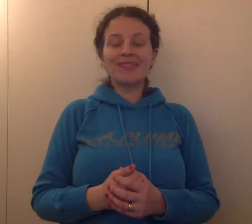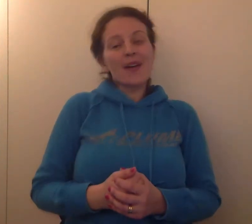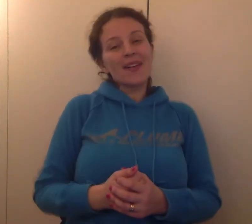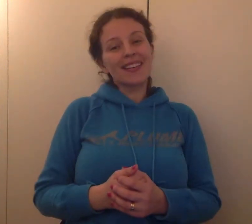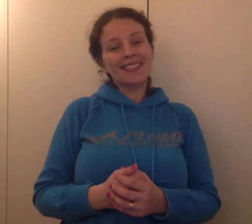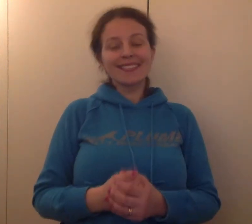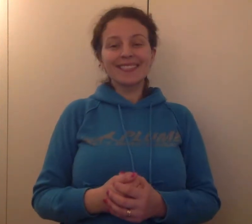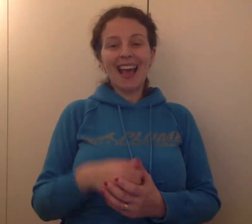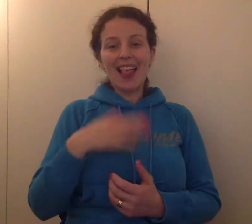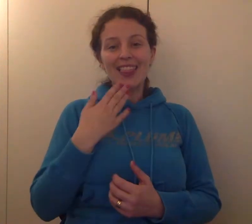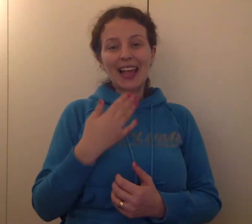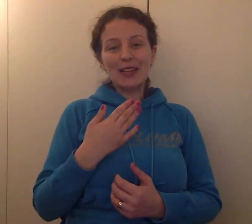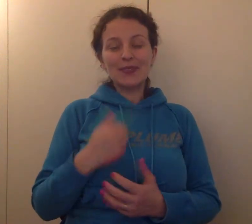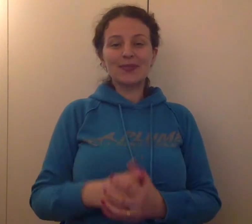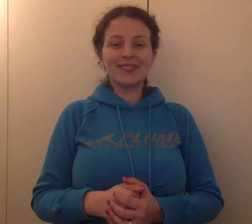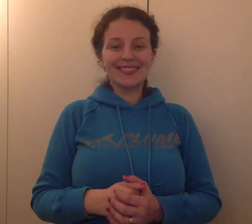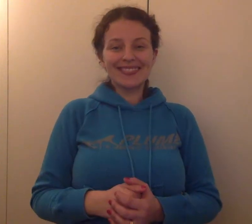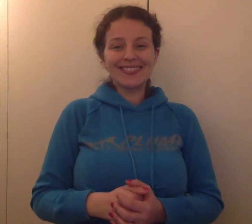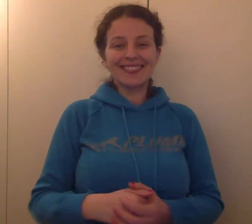Thank you for watching.